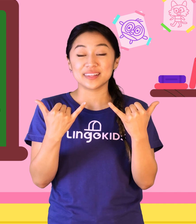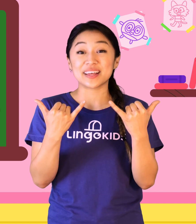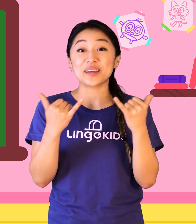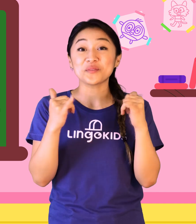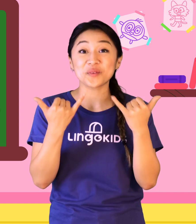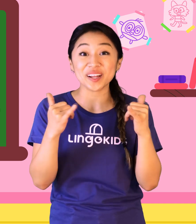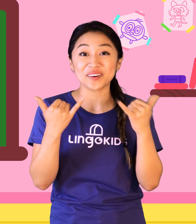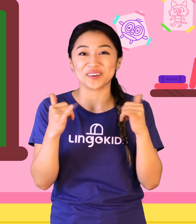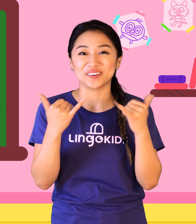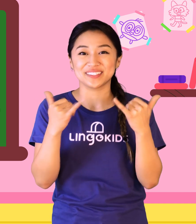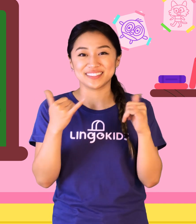Then wiggle,